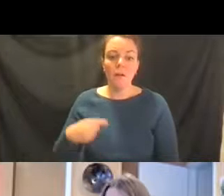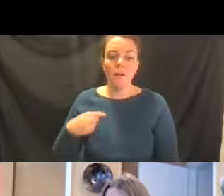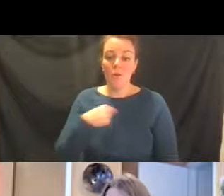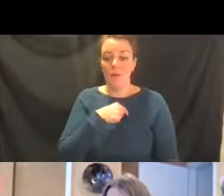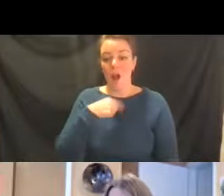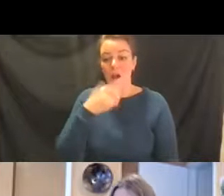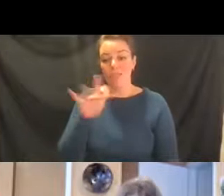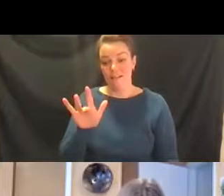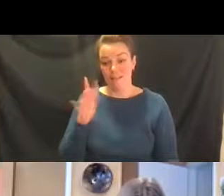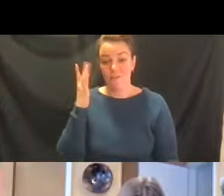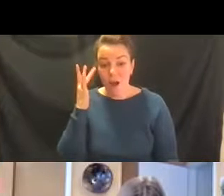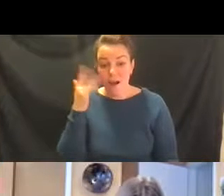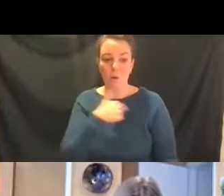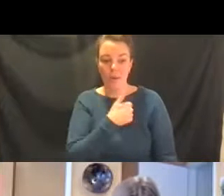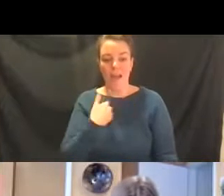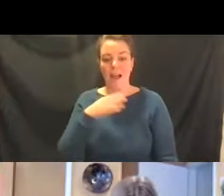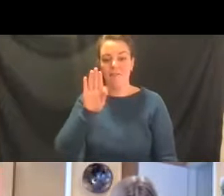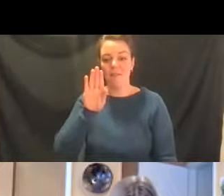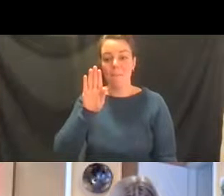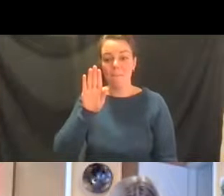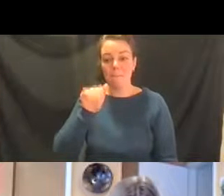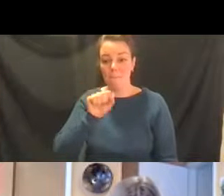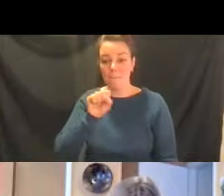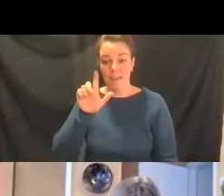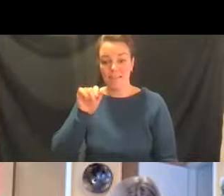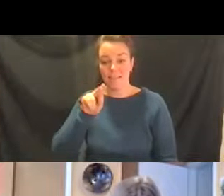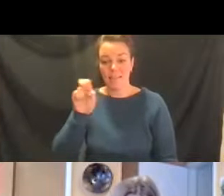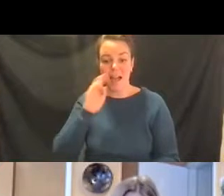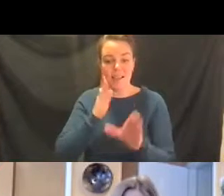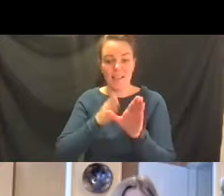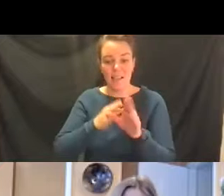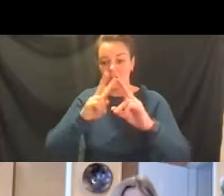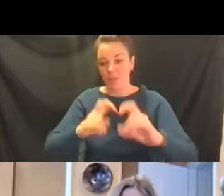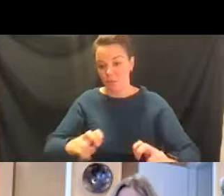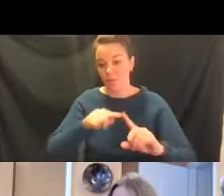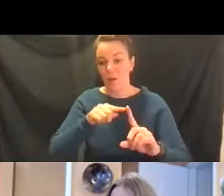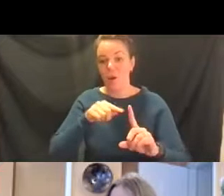to do baseline psychological assessments and we start with individuals with down syndrome at 25